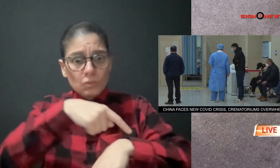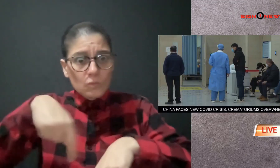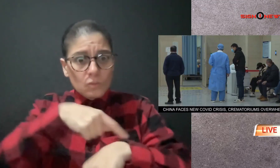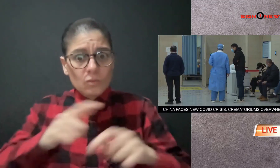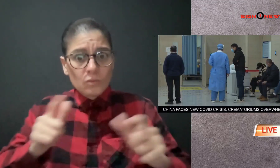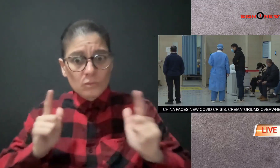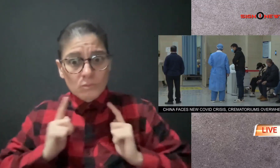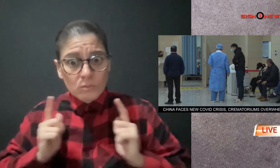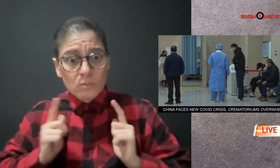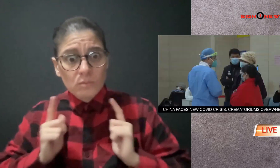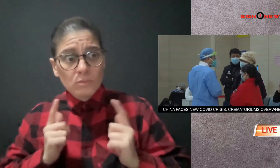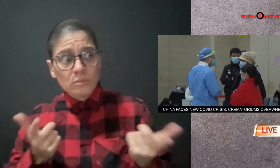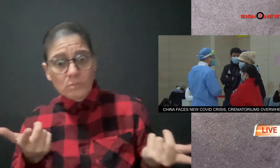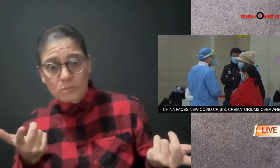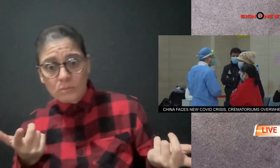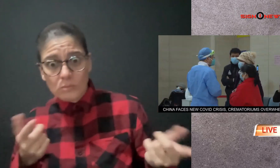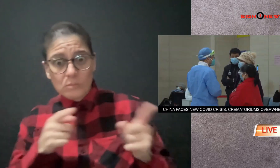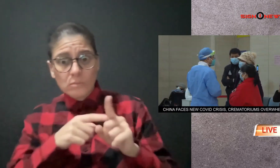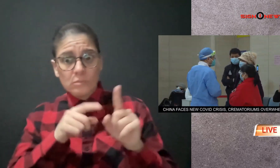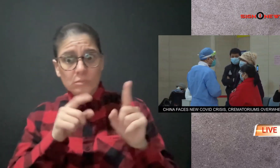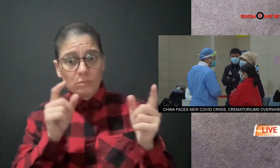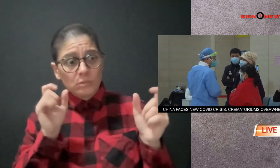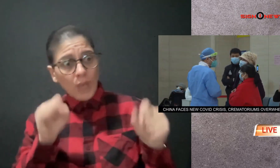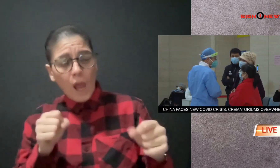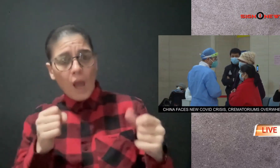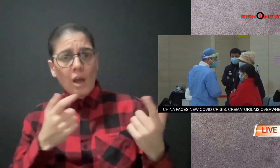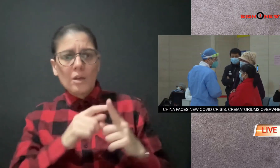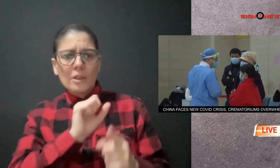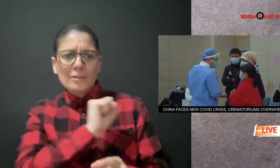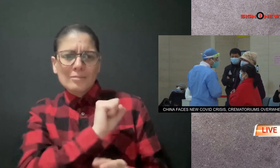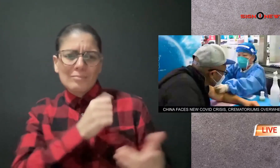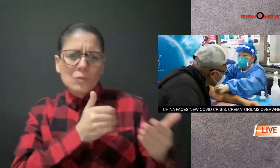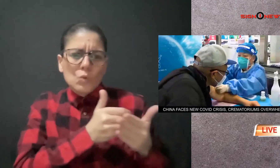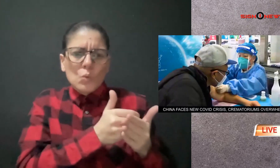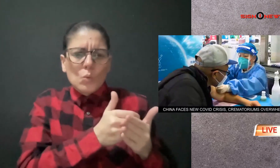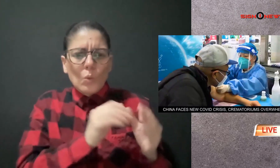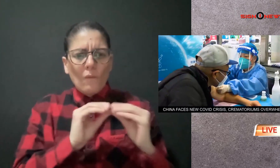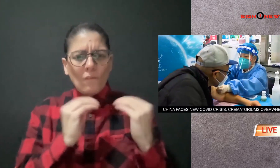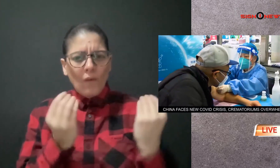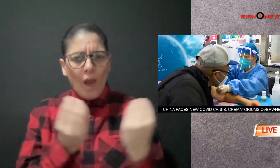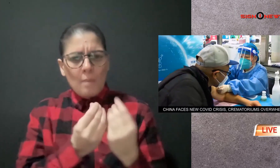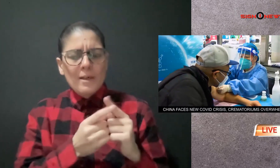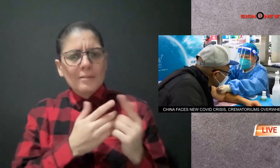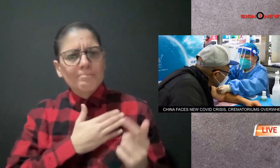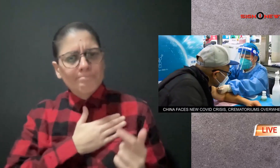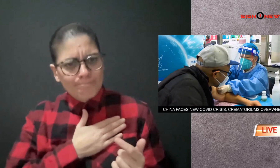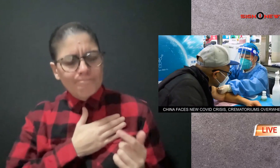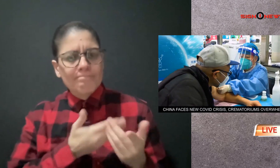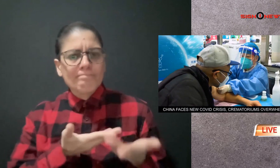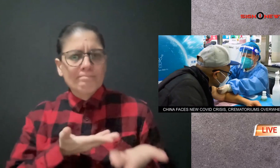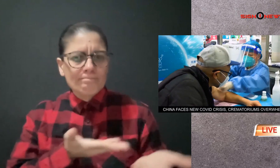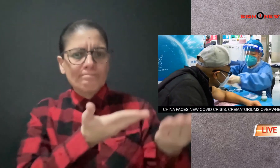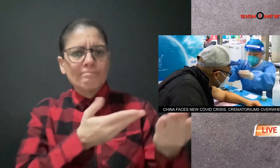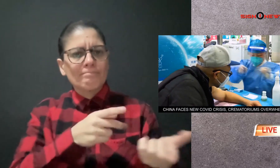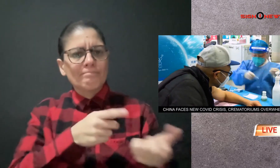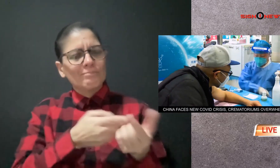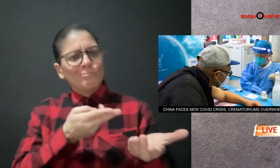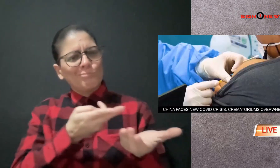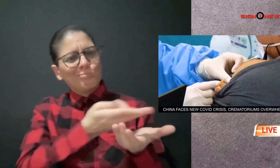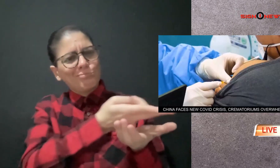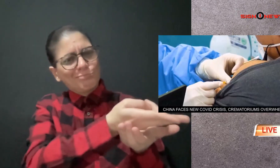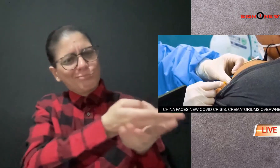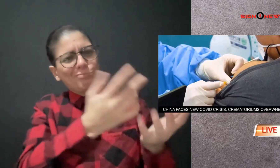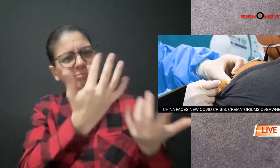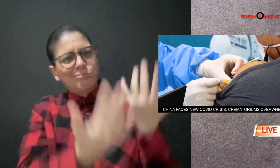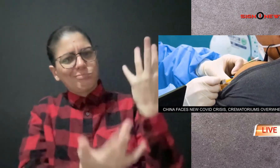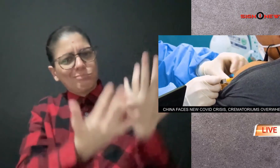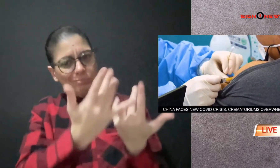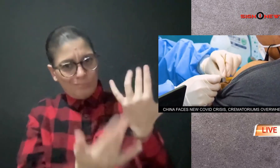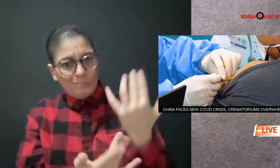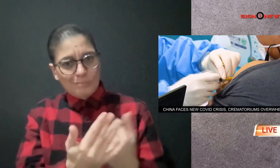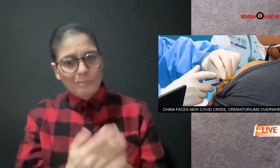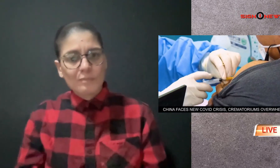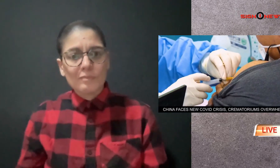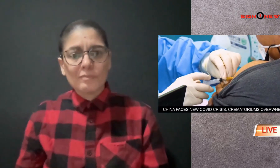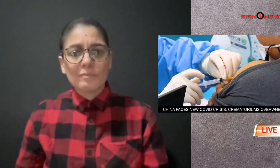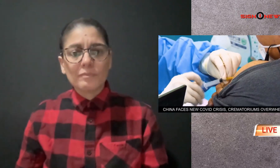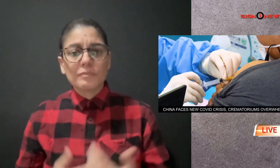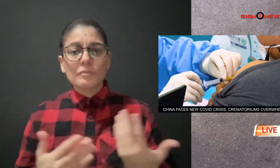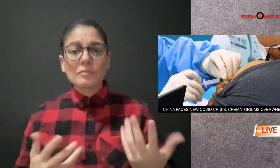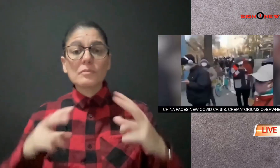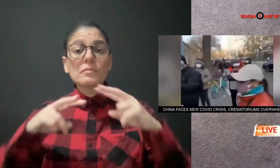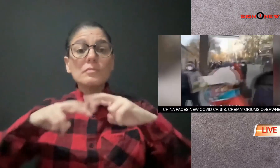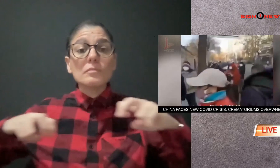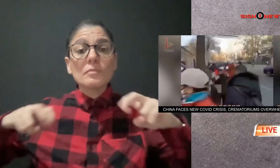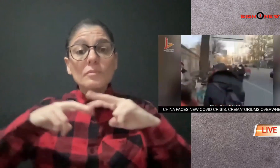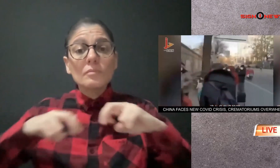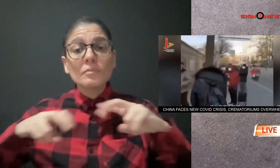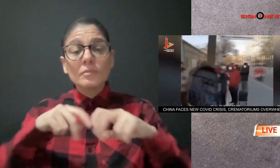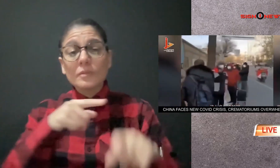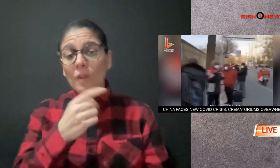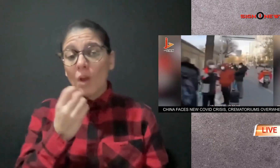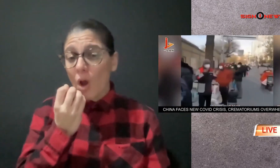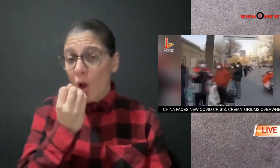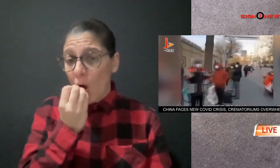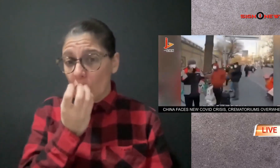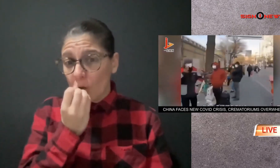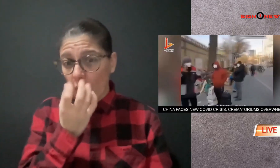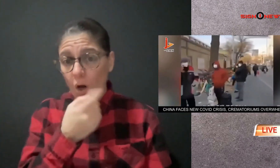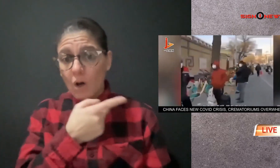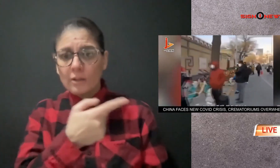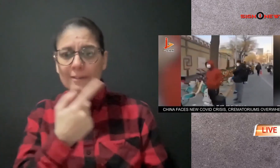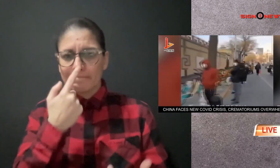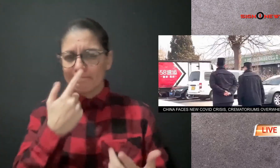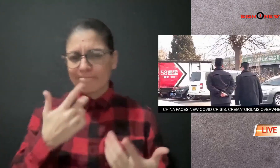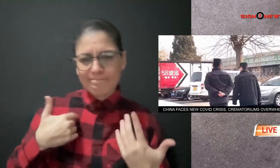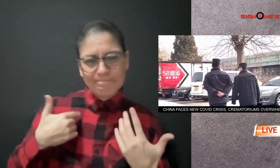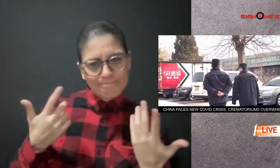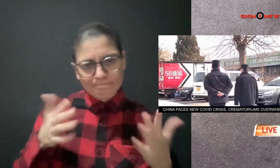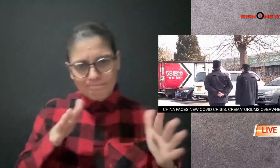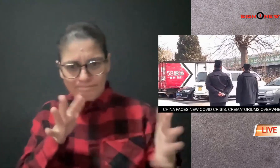they have no idea how long they have to wait before their loved ones can be cremated